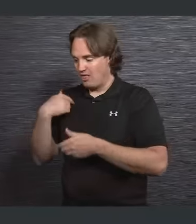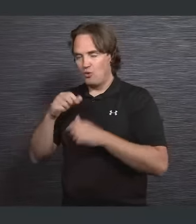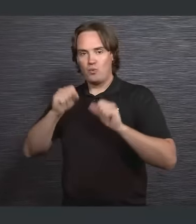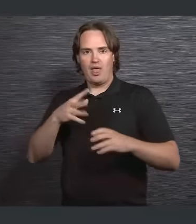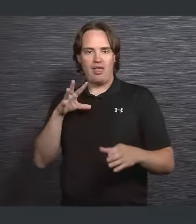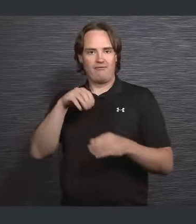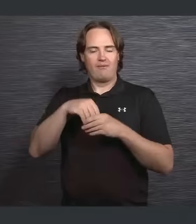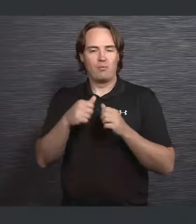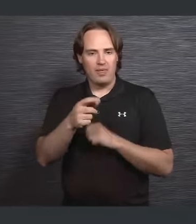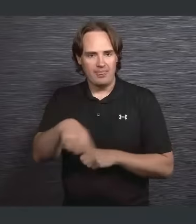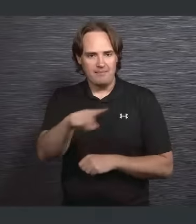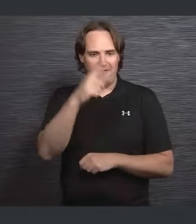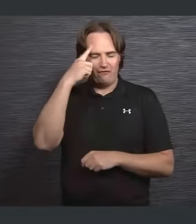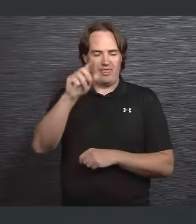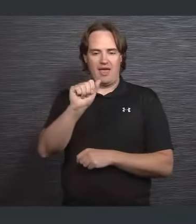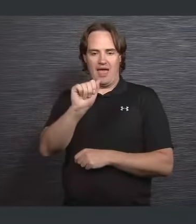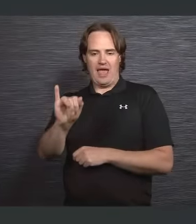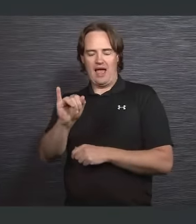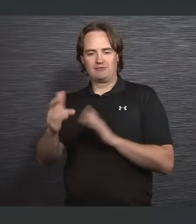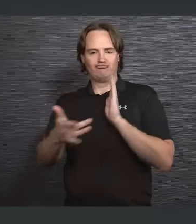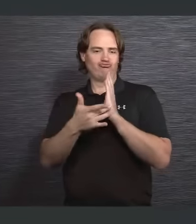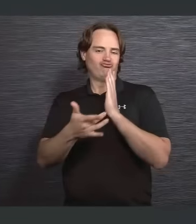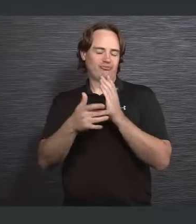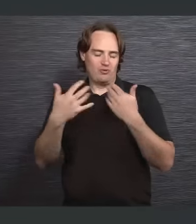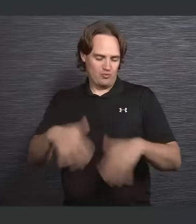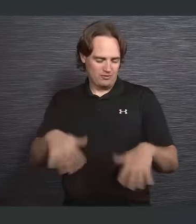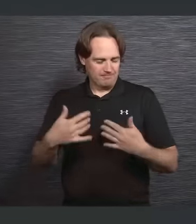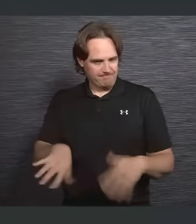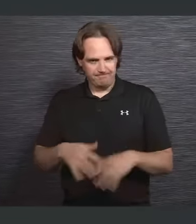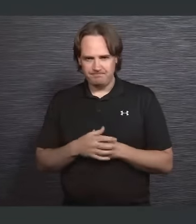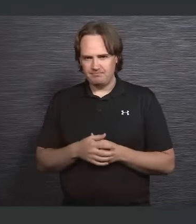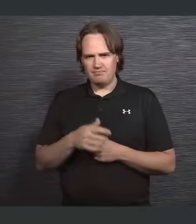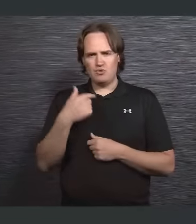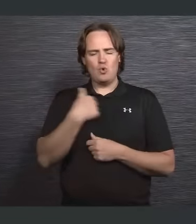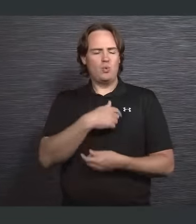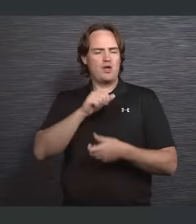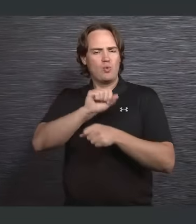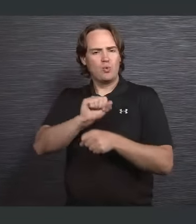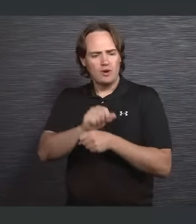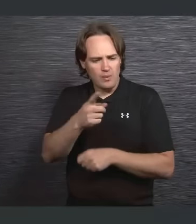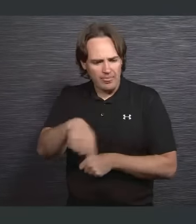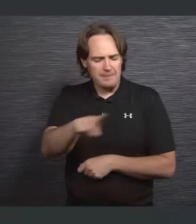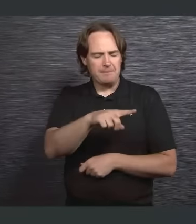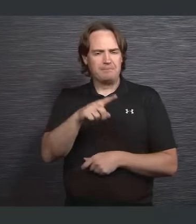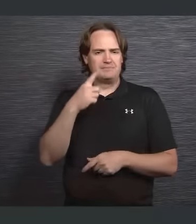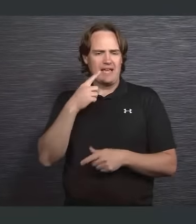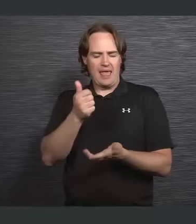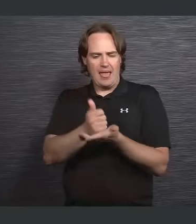technology. We're working closely with them to help deliver connected automotive experiences that lead the way,